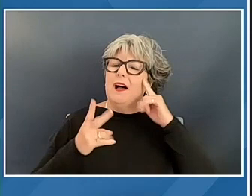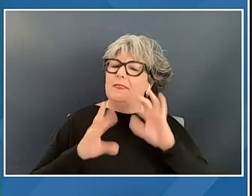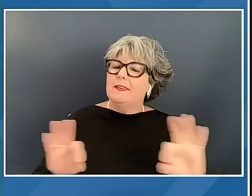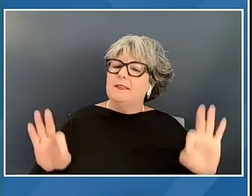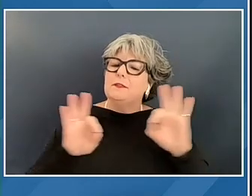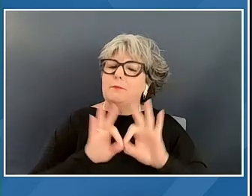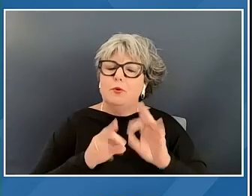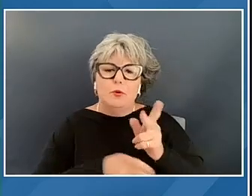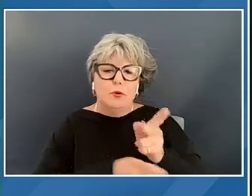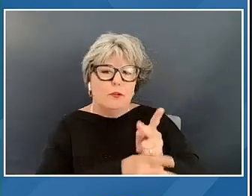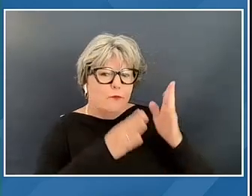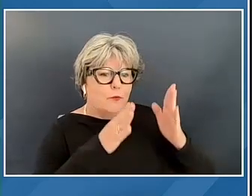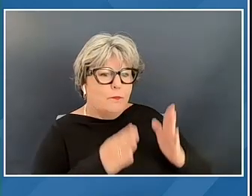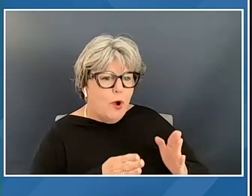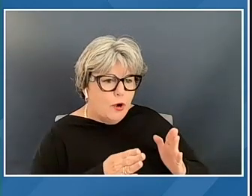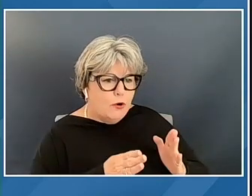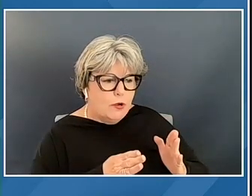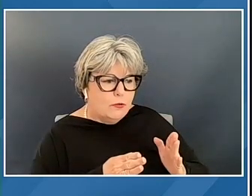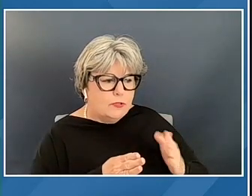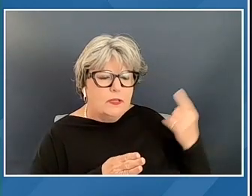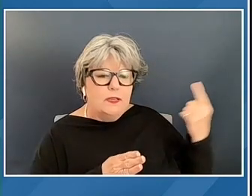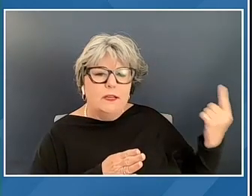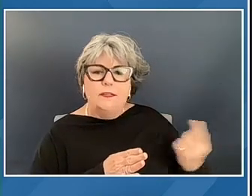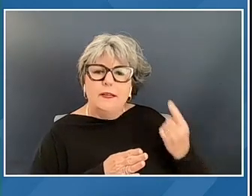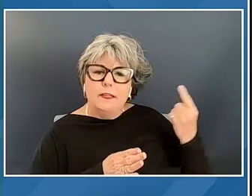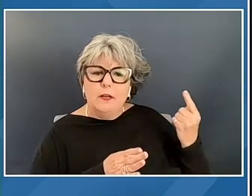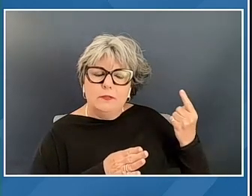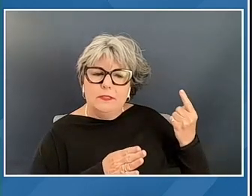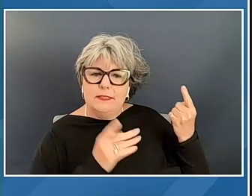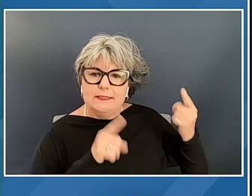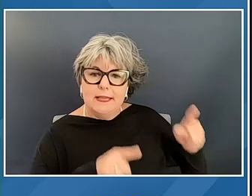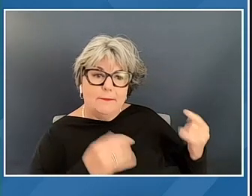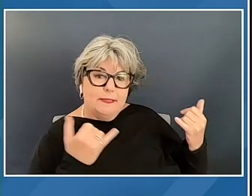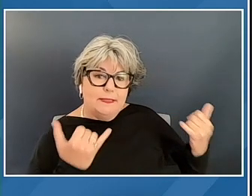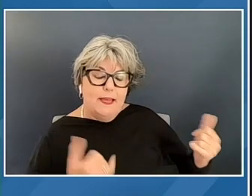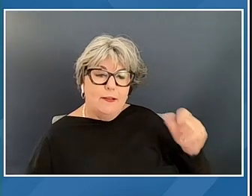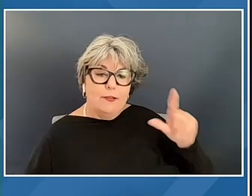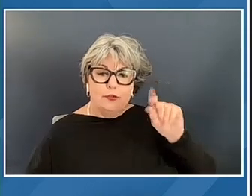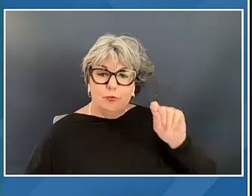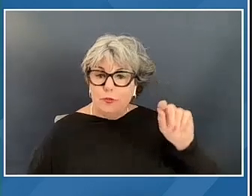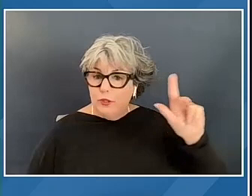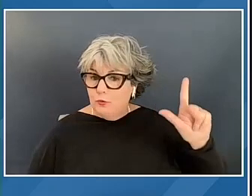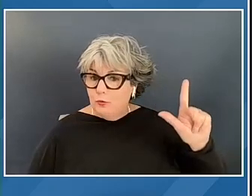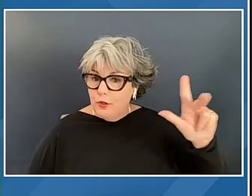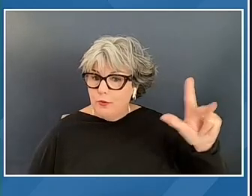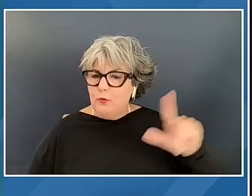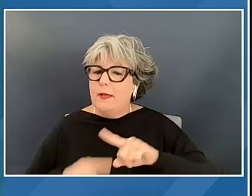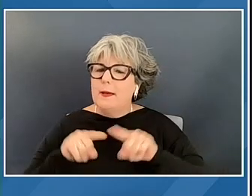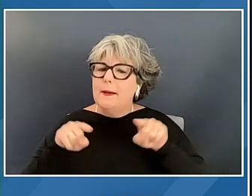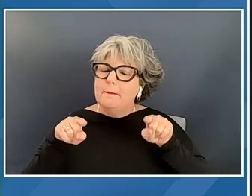just talking about these kinds of issues happening now in 2023, but really over a period of, you know, what, 40 years, 50